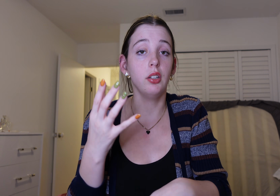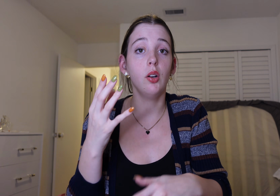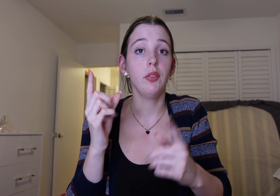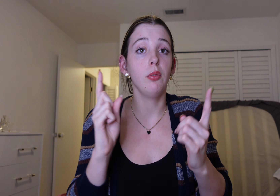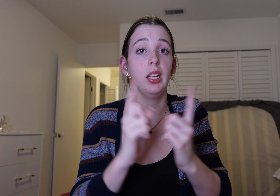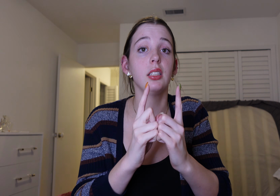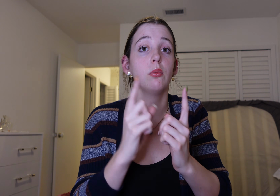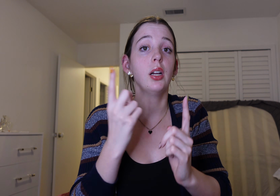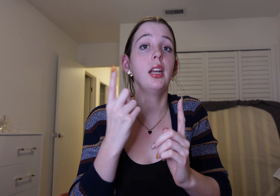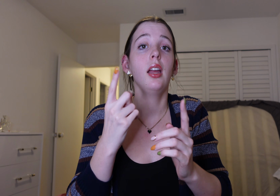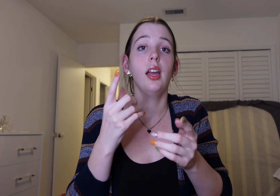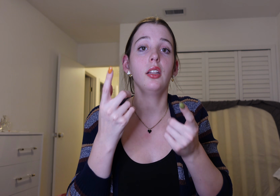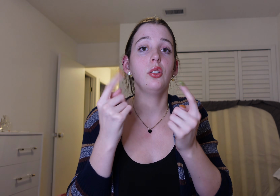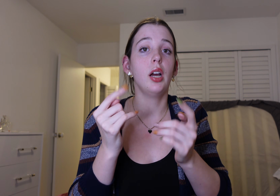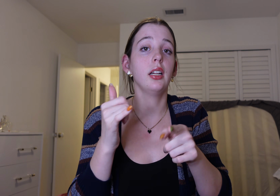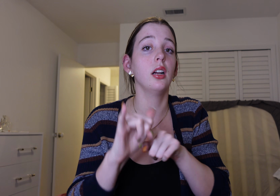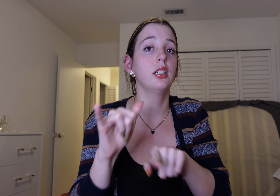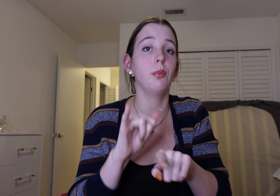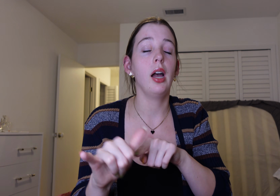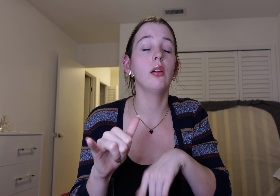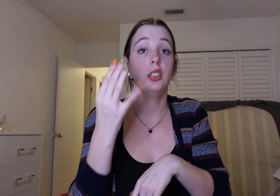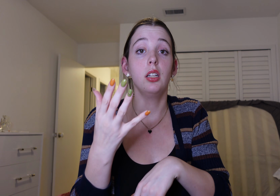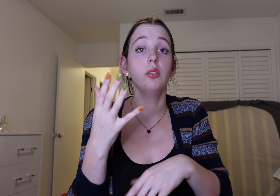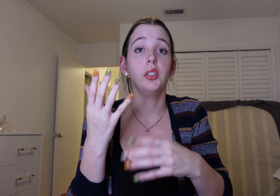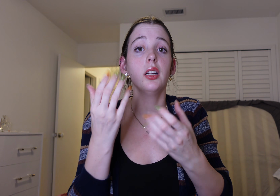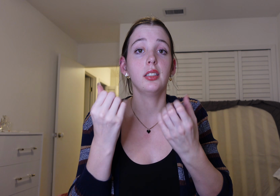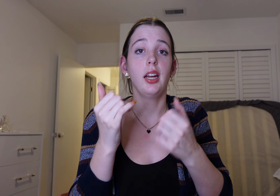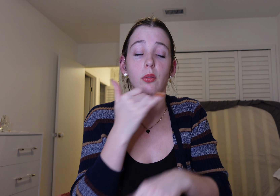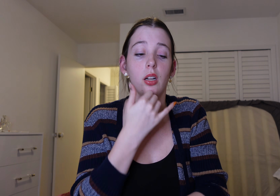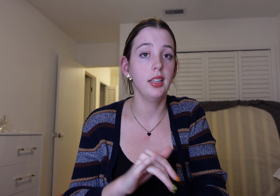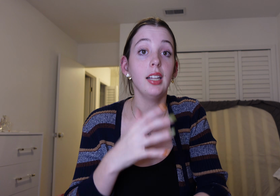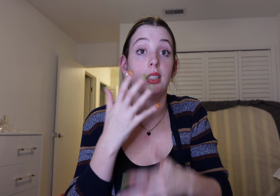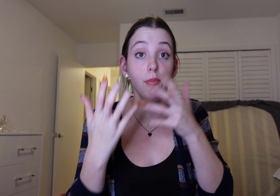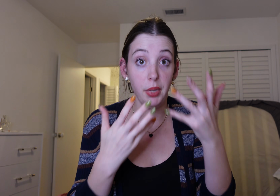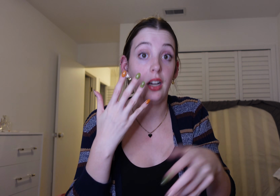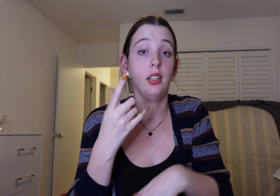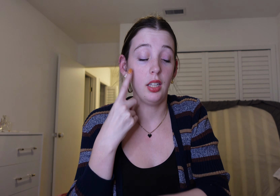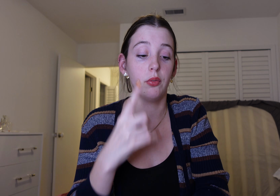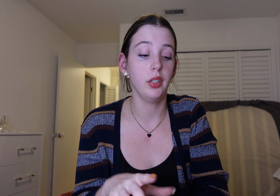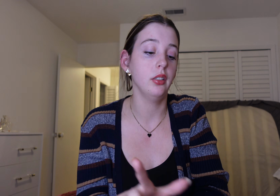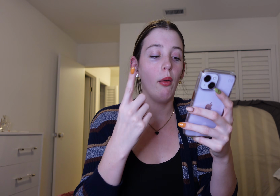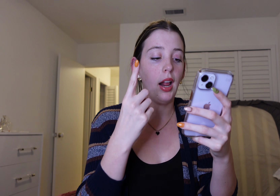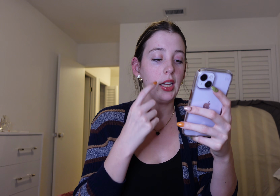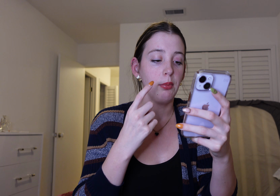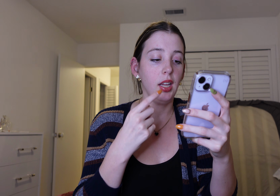you know, if you meet someone and then you try to curse them out, just know you're going to sign it wrong and that's embarrassing for you someone asked me,